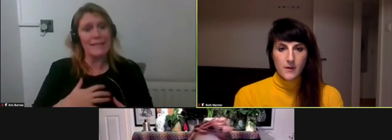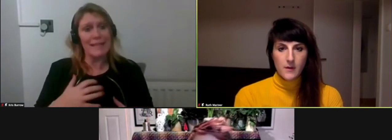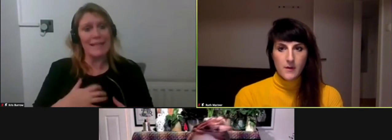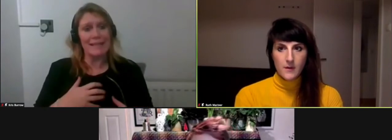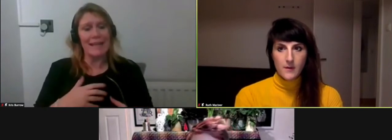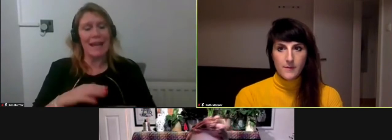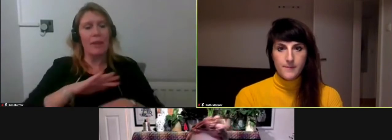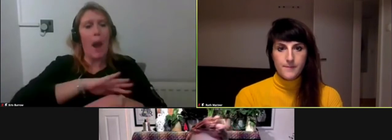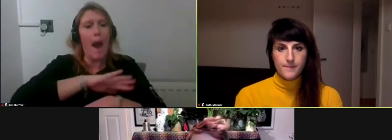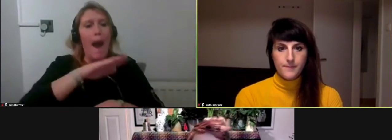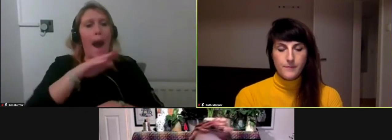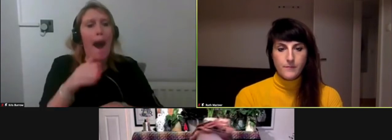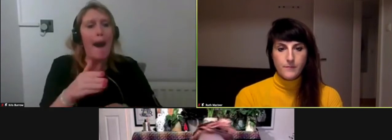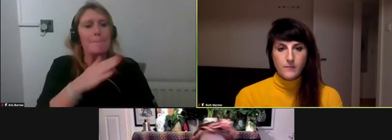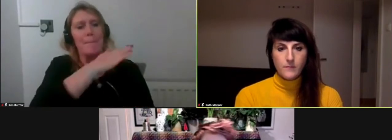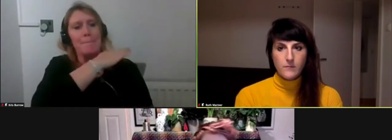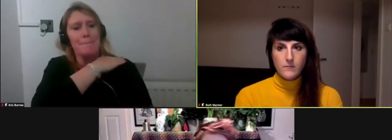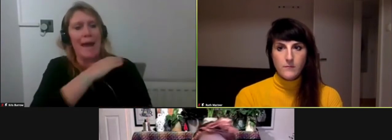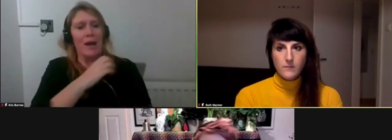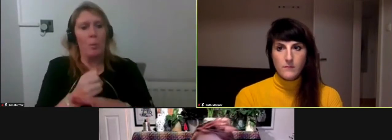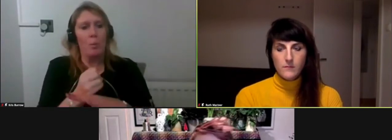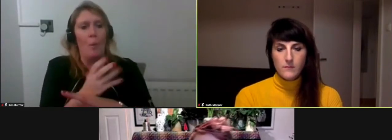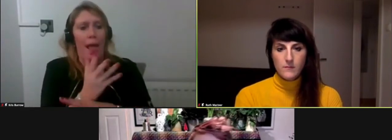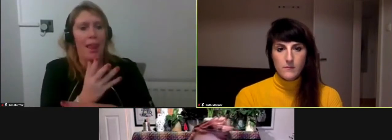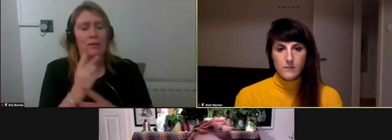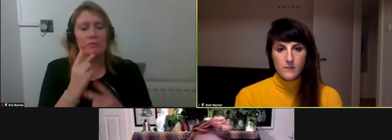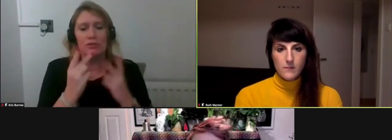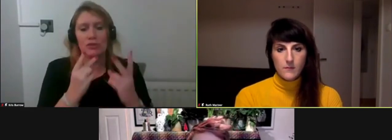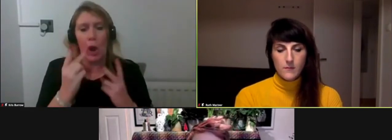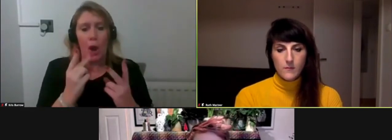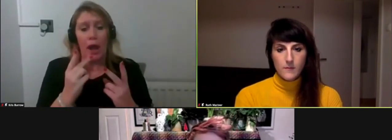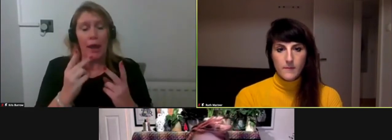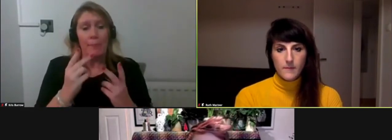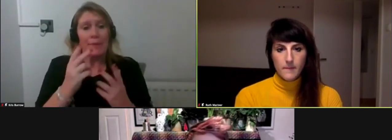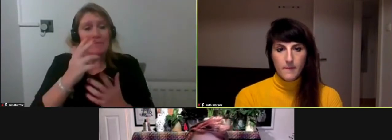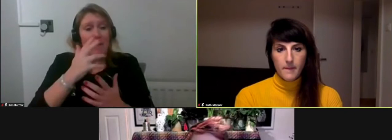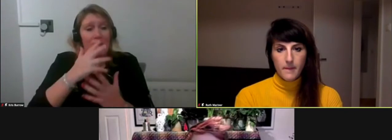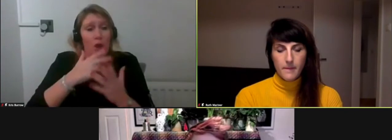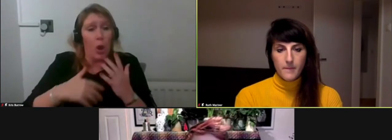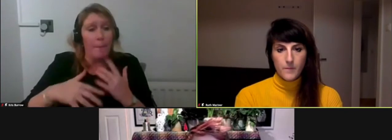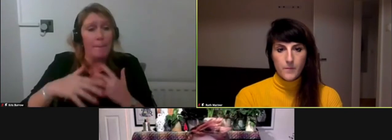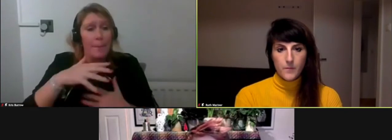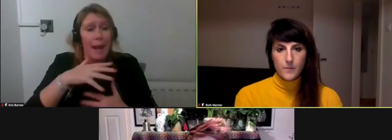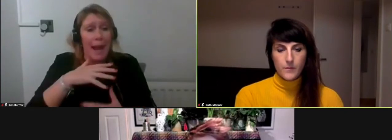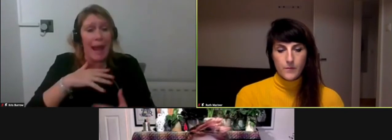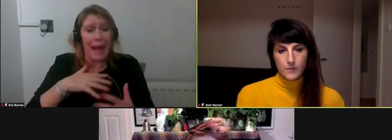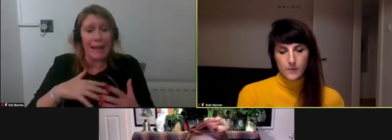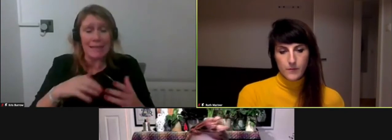complex, and they, they sing these incredibly long beautiful lyrical lines